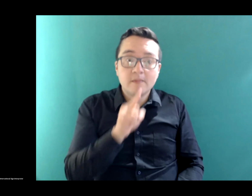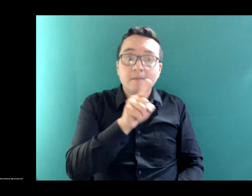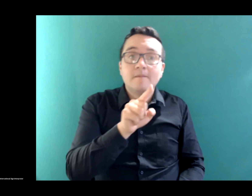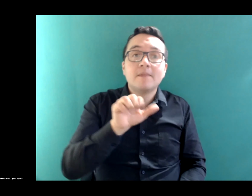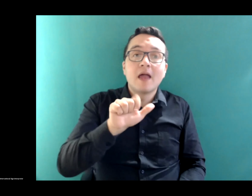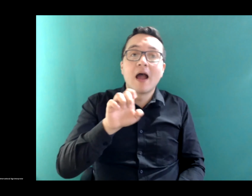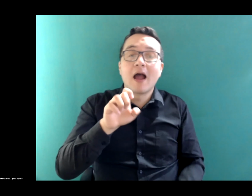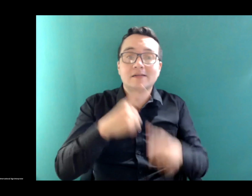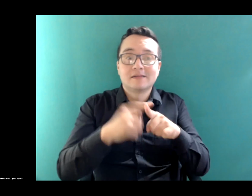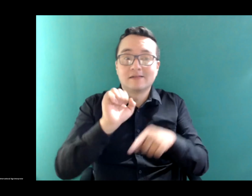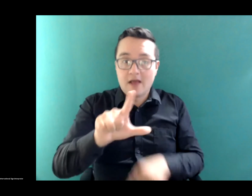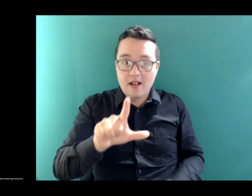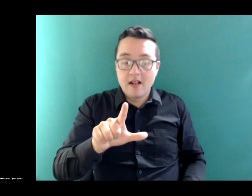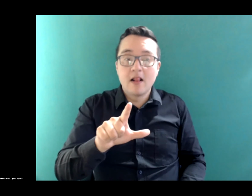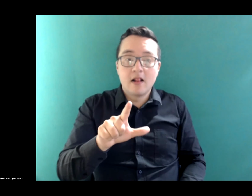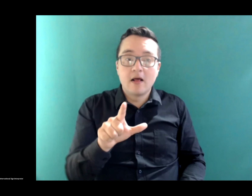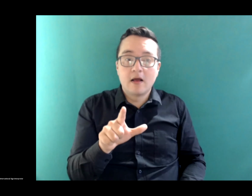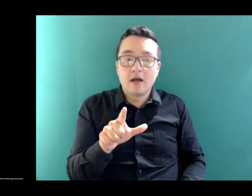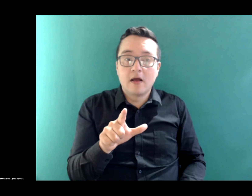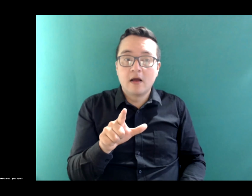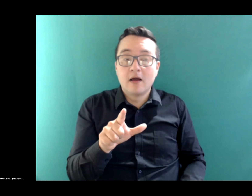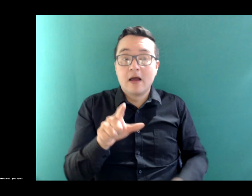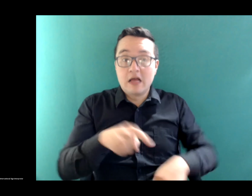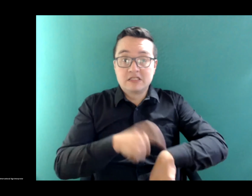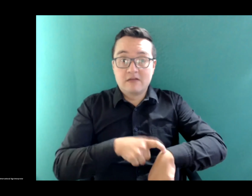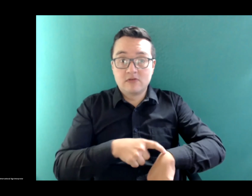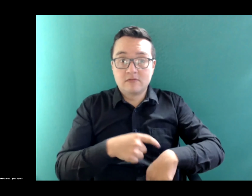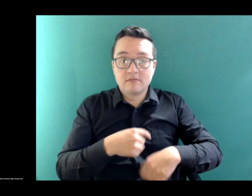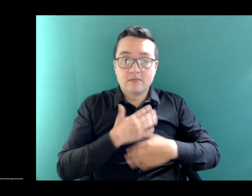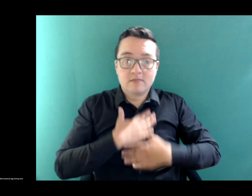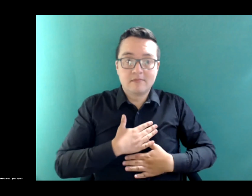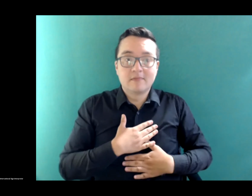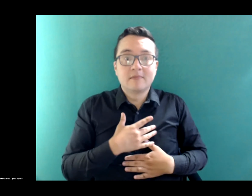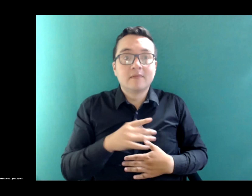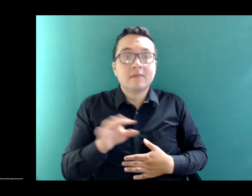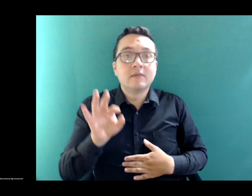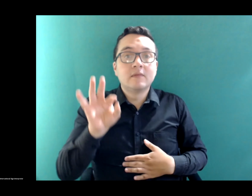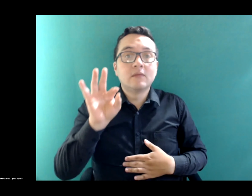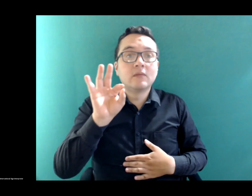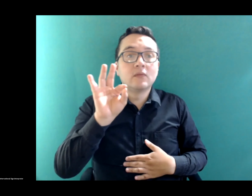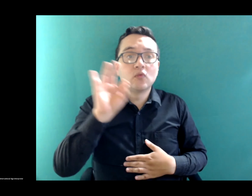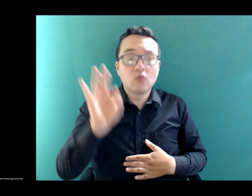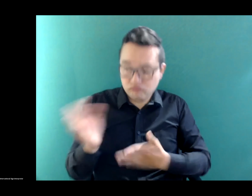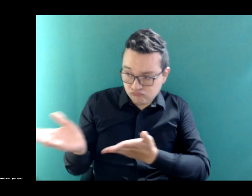Not any other questions posted at the moment. SPEAKER: